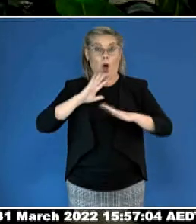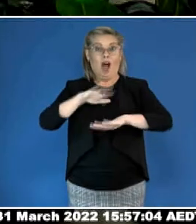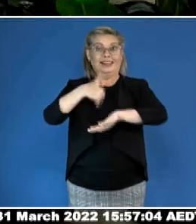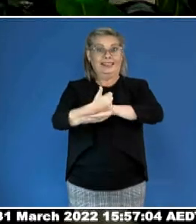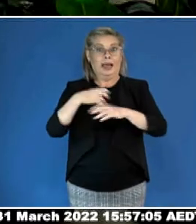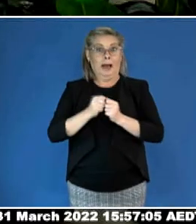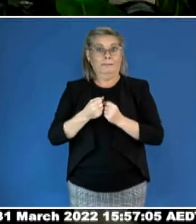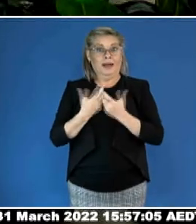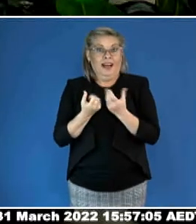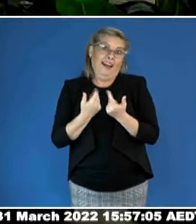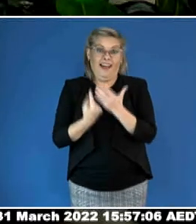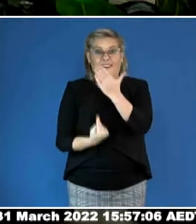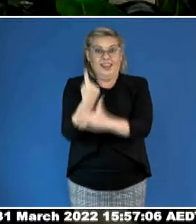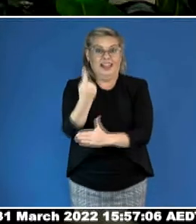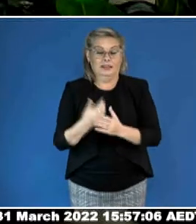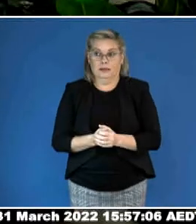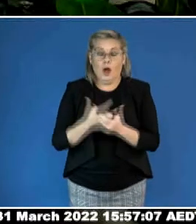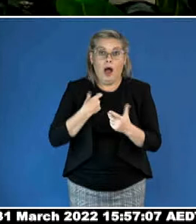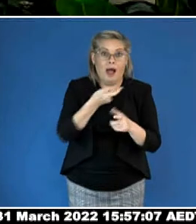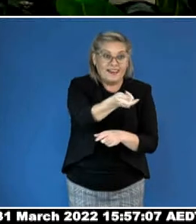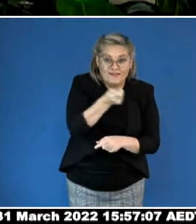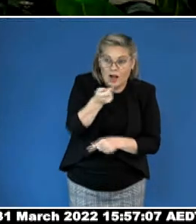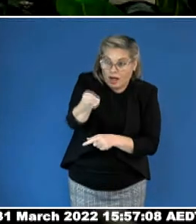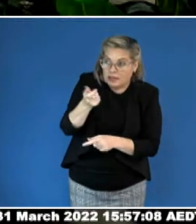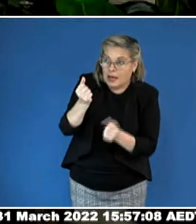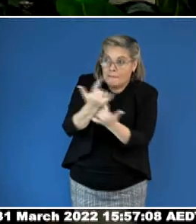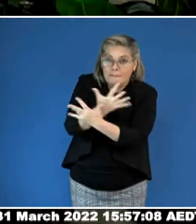as far as three hours away; that's how desperate they were to find their peers.